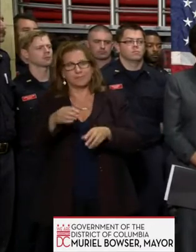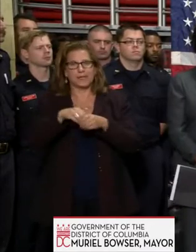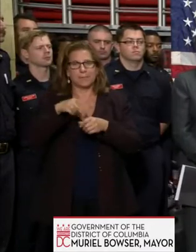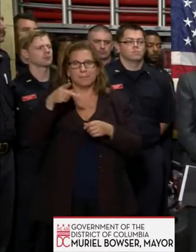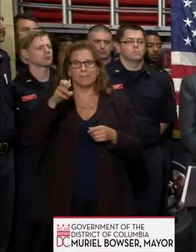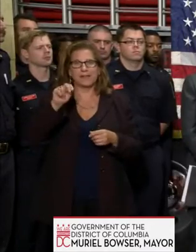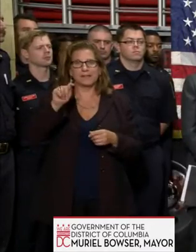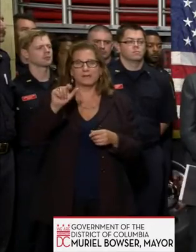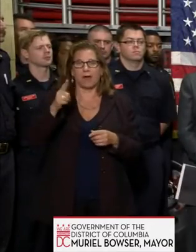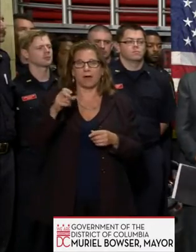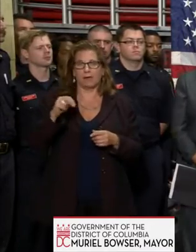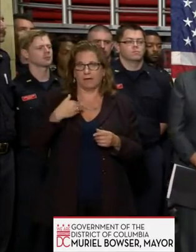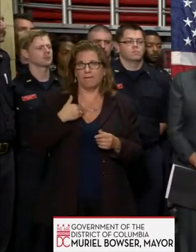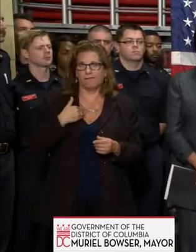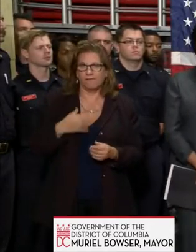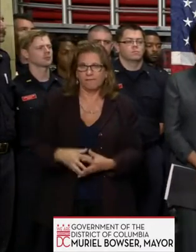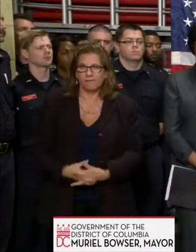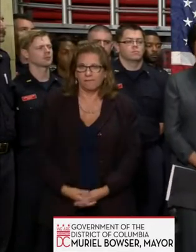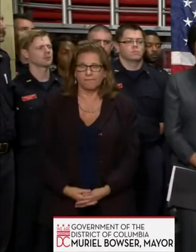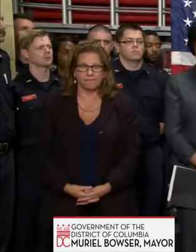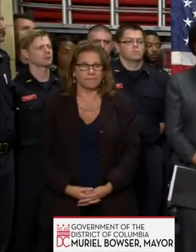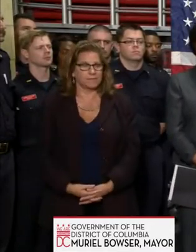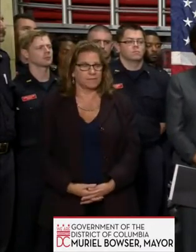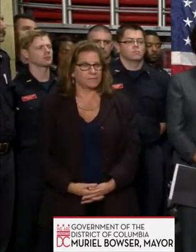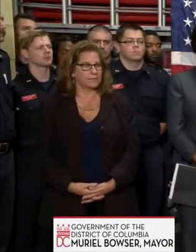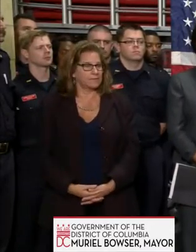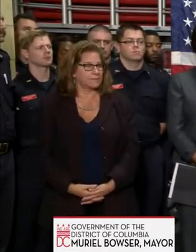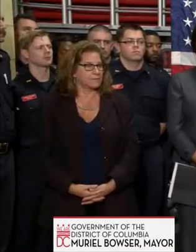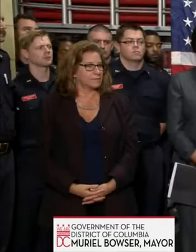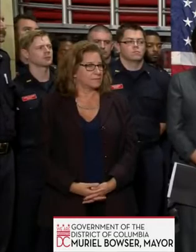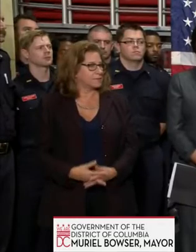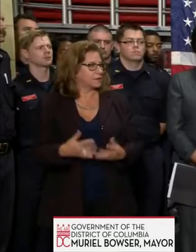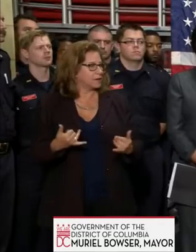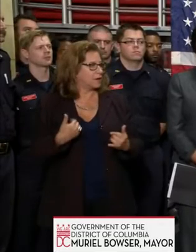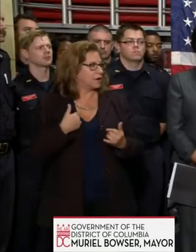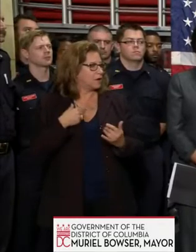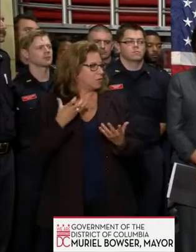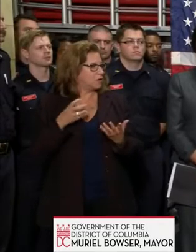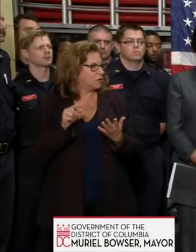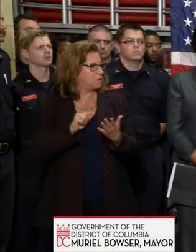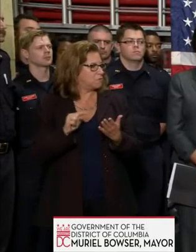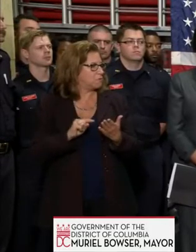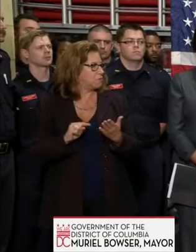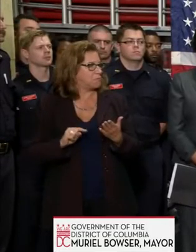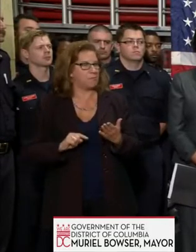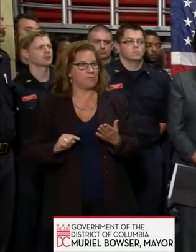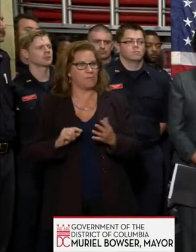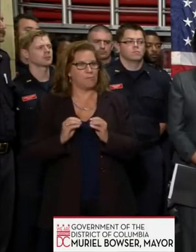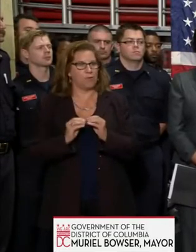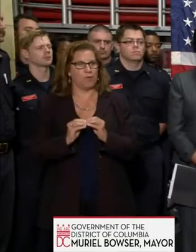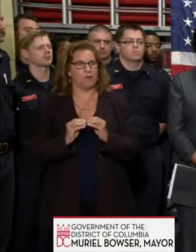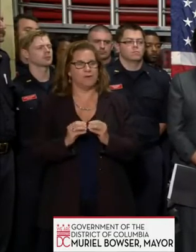THE RESOLUTION I WILL READ SOME OF IT AND THEN GIVE IT TO MR. MCDUFFIE. WHEREAS ON THE OCCASION OF THE